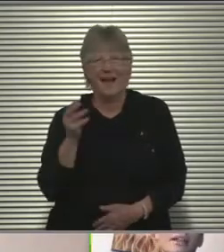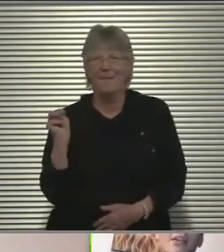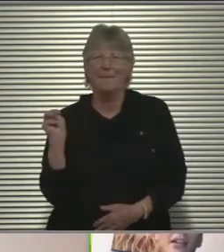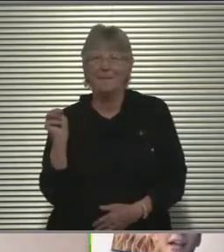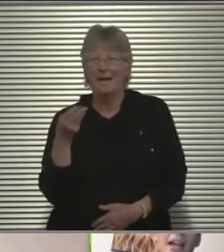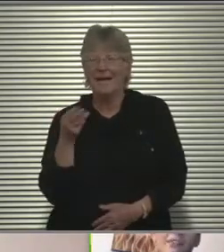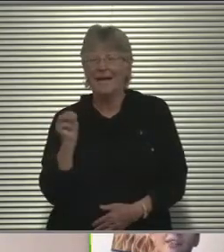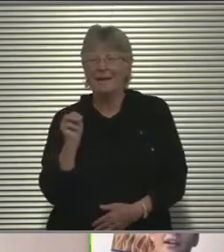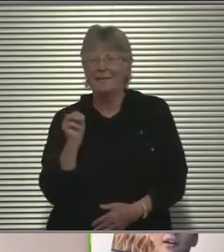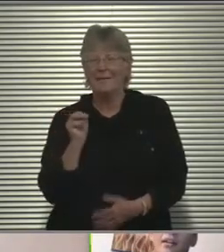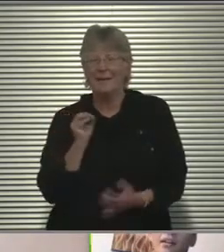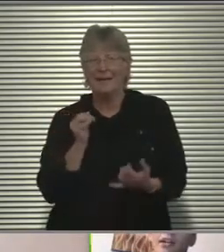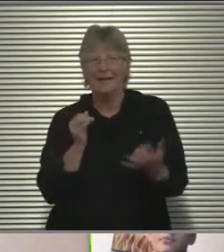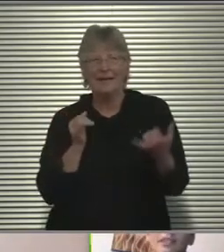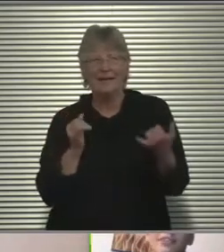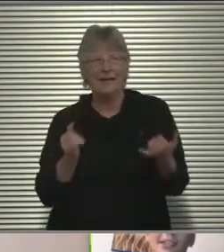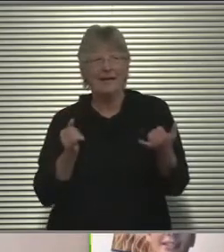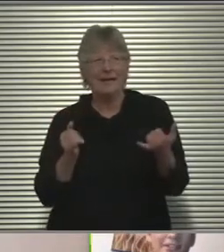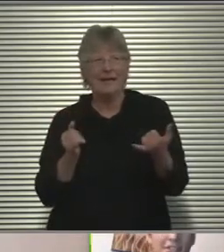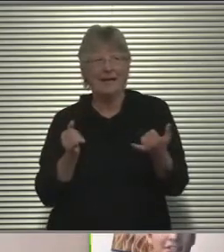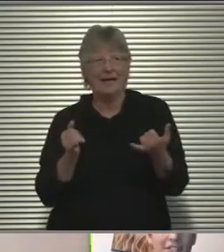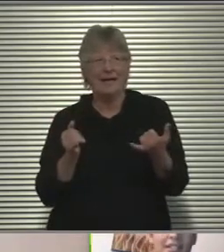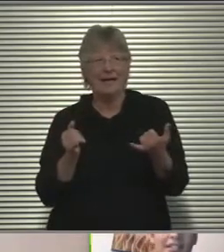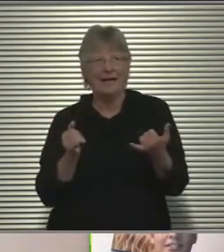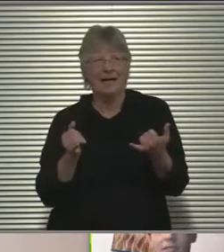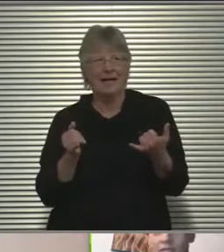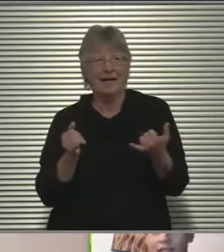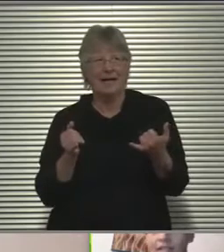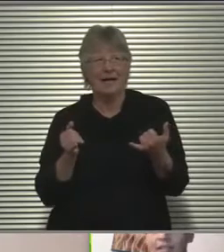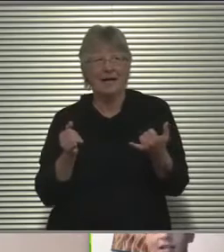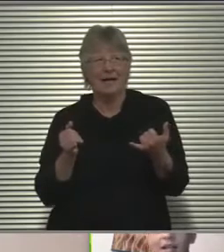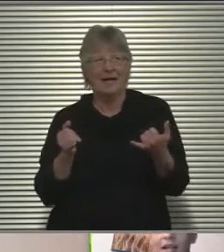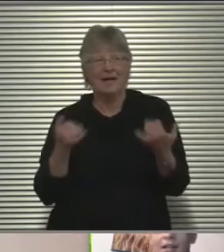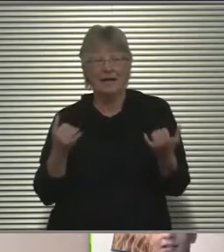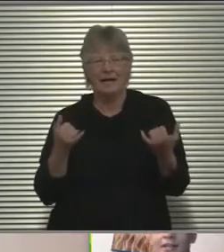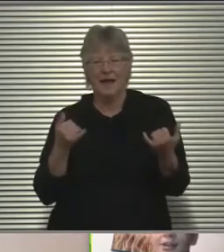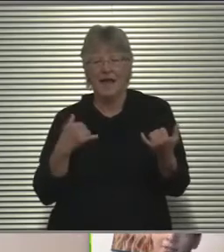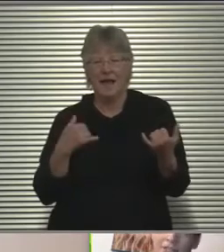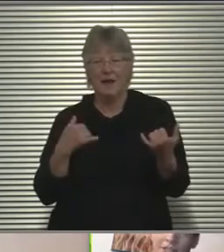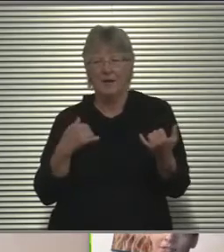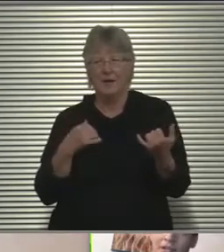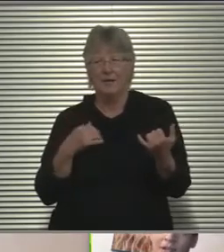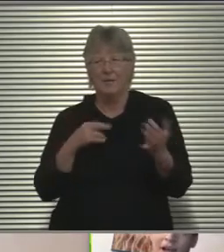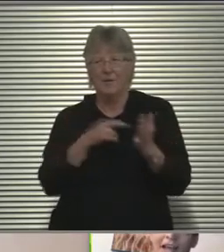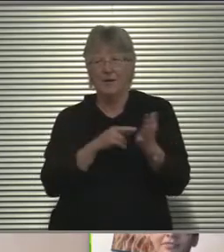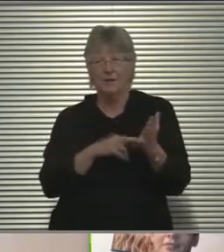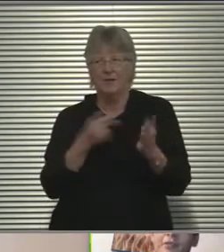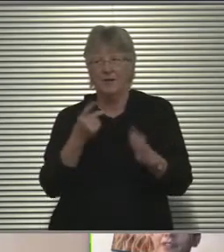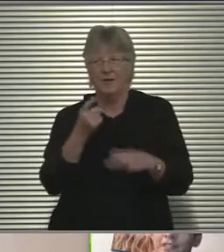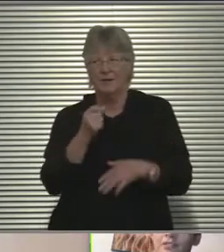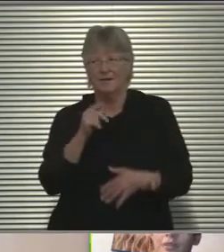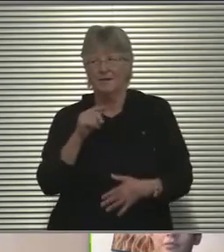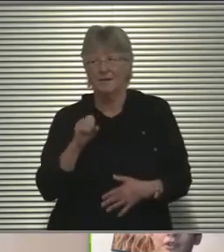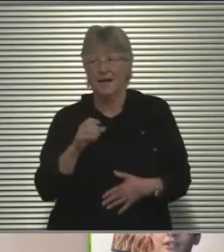So now that my graduation date is coming to an end, now in June, I have reflected